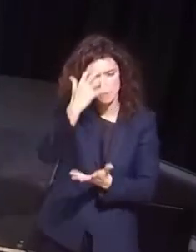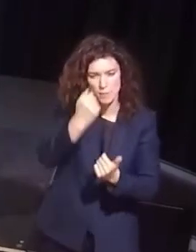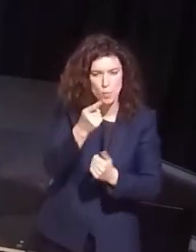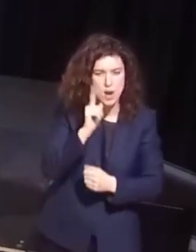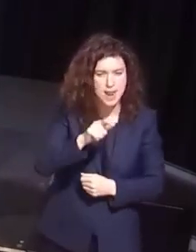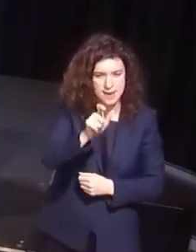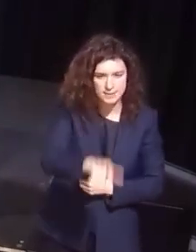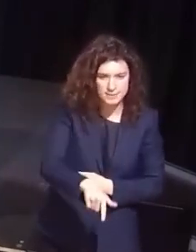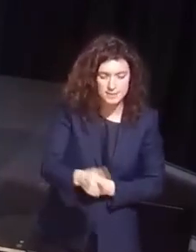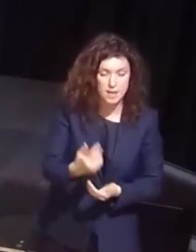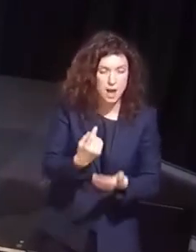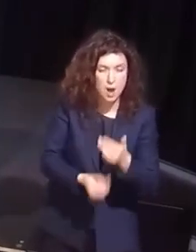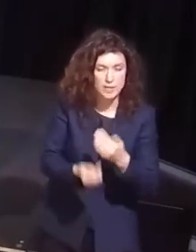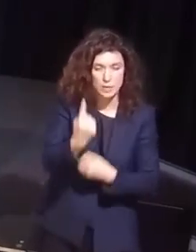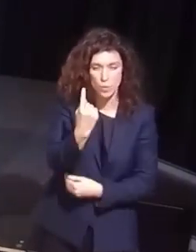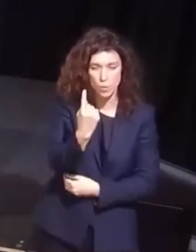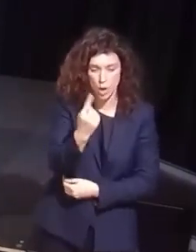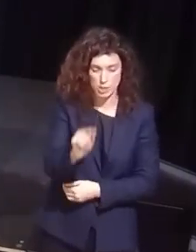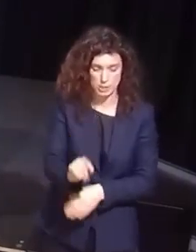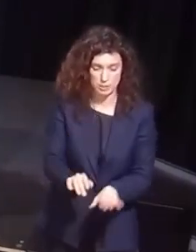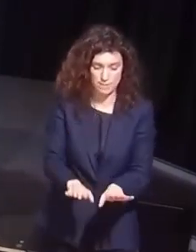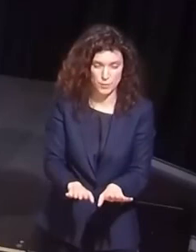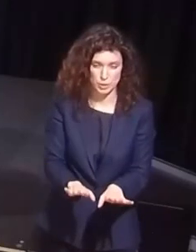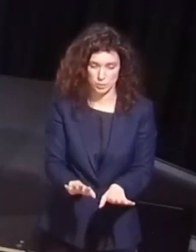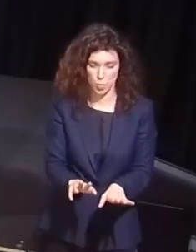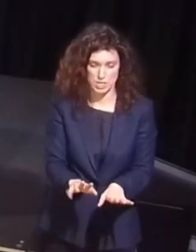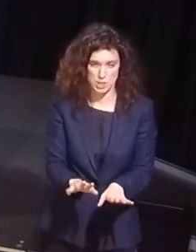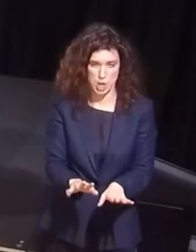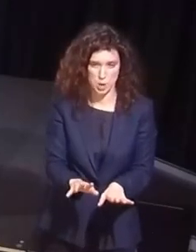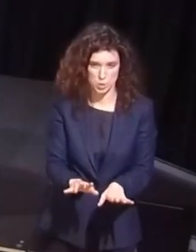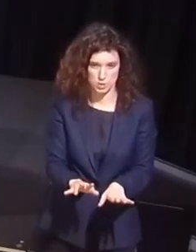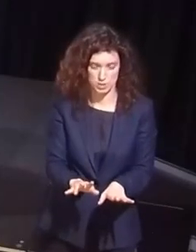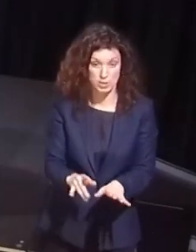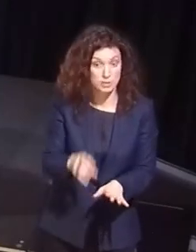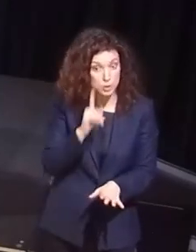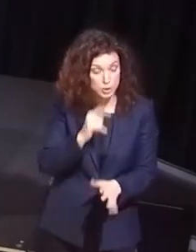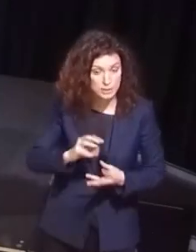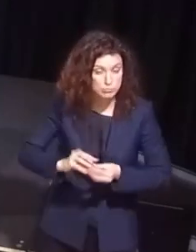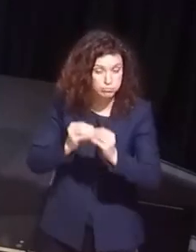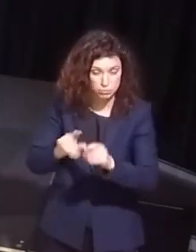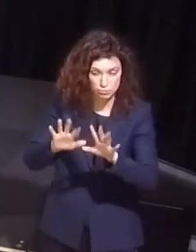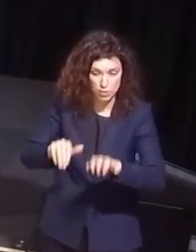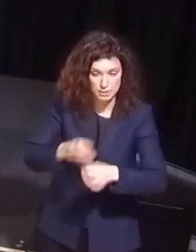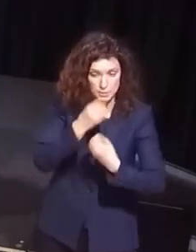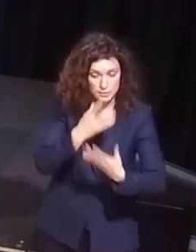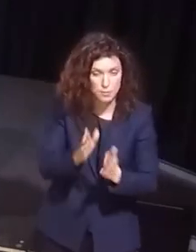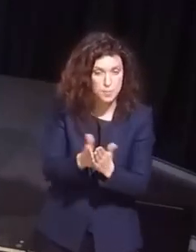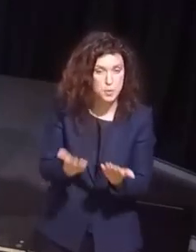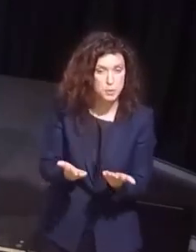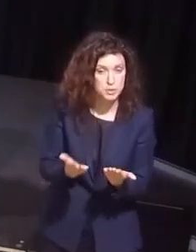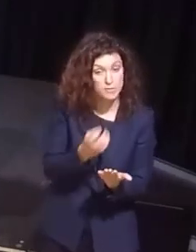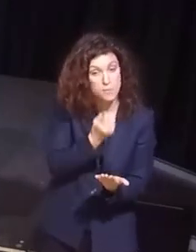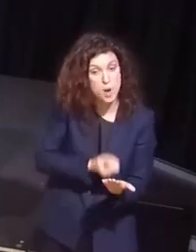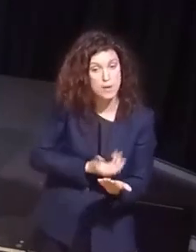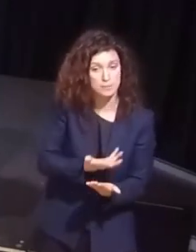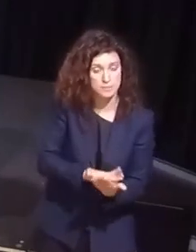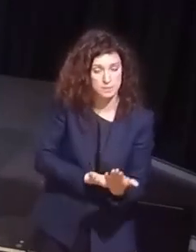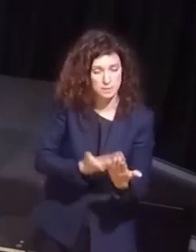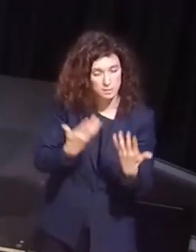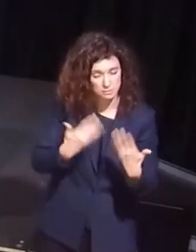only a flicker of movement in one toe. She went on to write a beautiful book of poems, it was quite extraordinary. We made a difference."